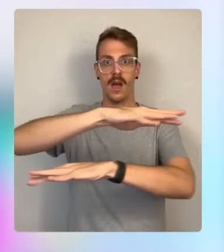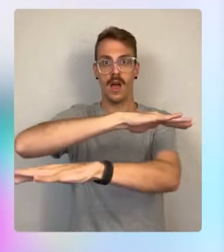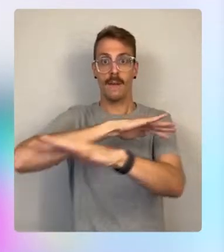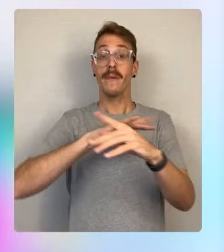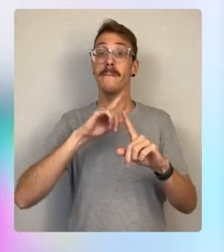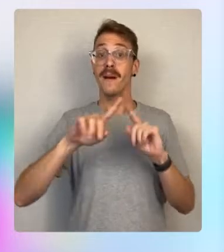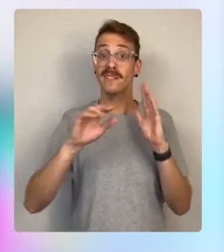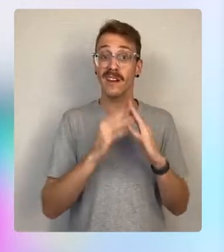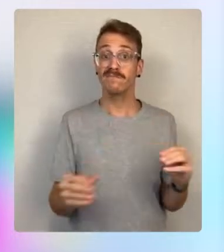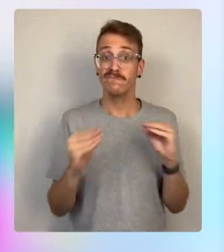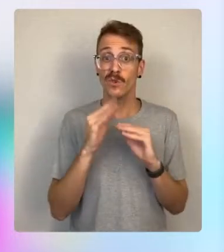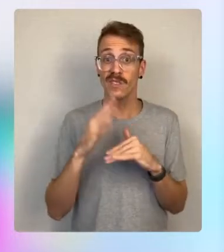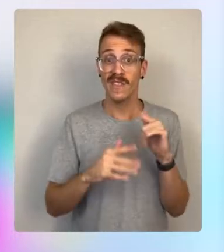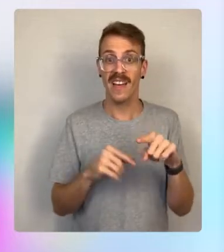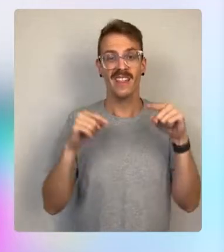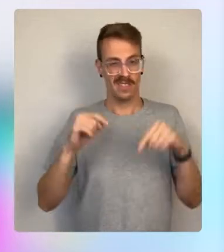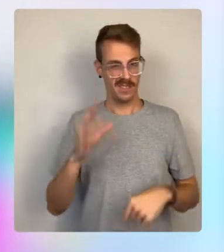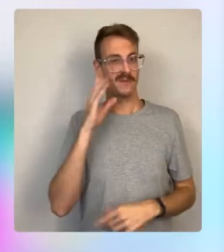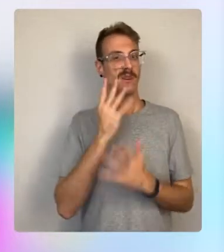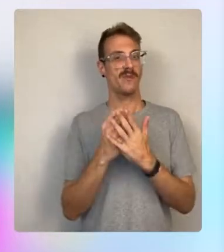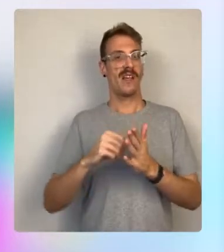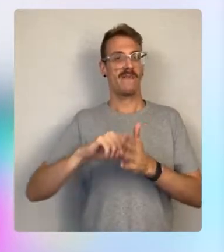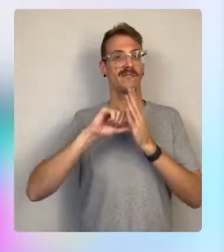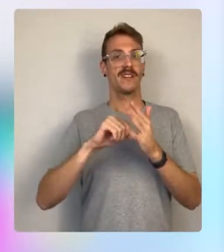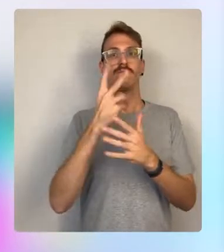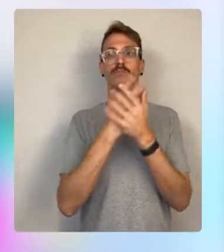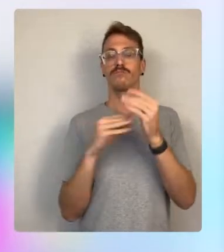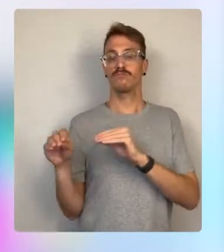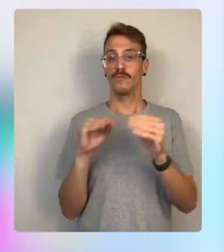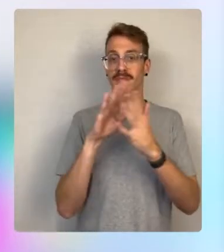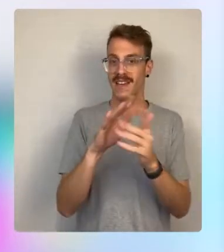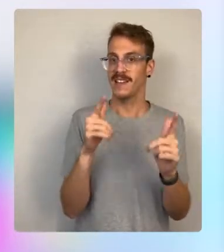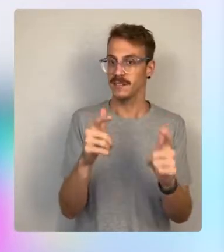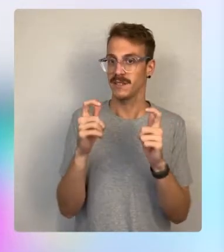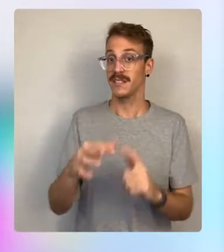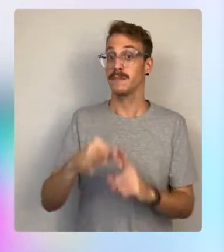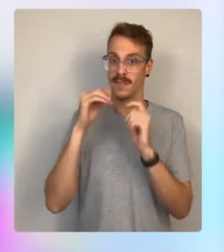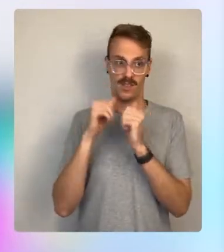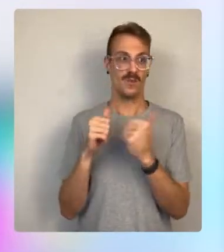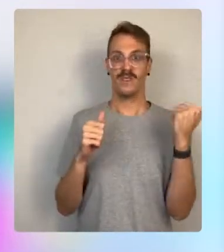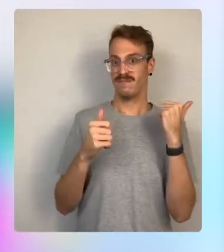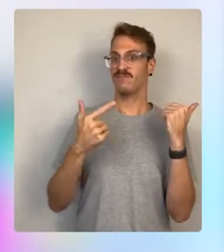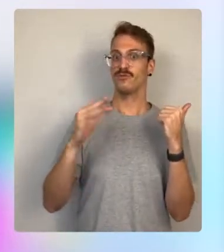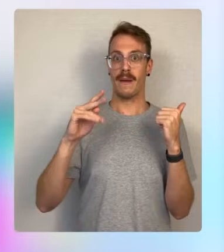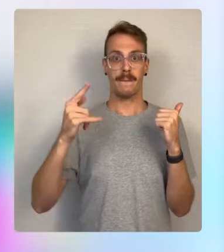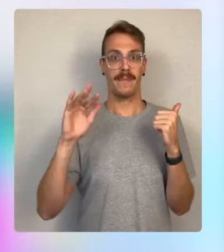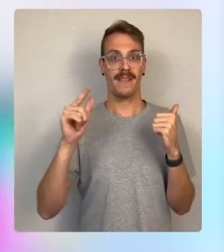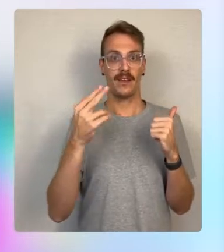This is an experience that emphasizes movement and speed, especially with the grappling hooks, so we want to make sure that we capture